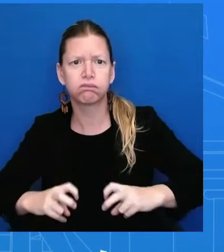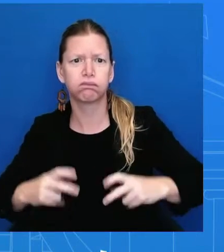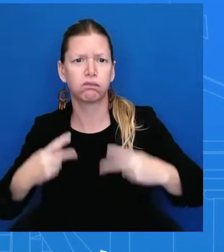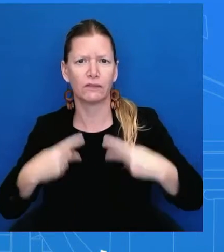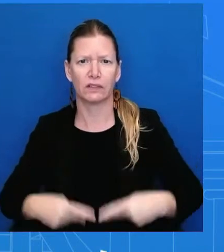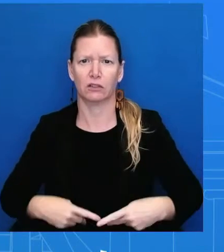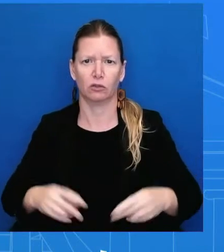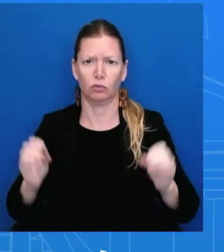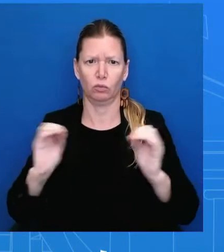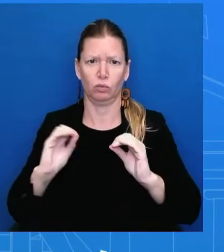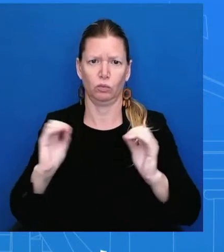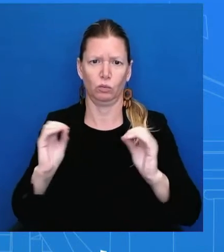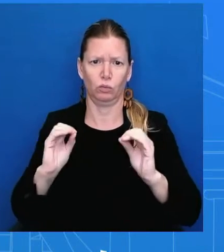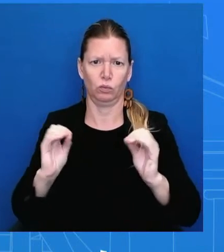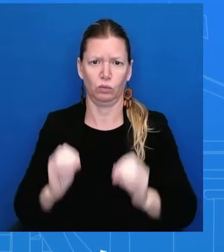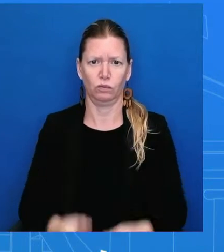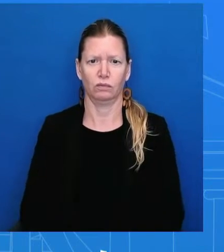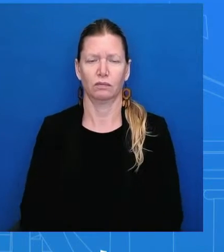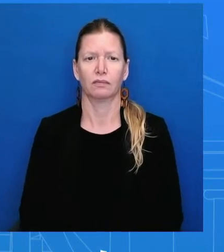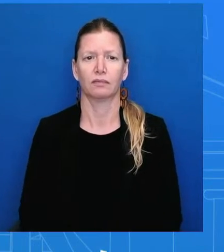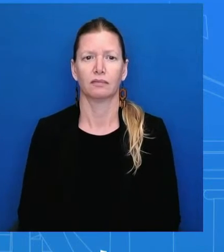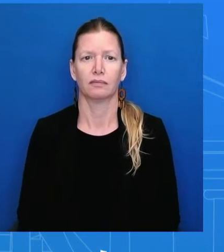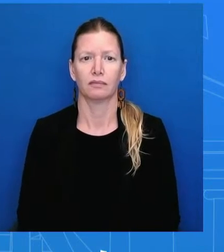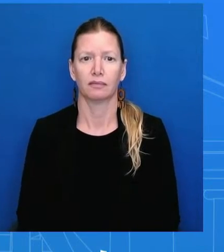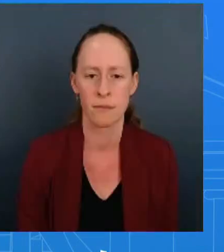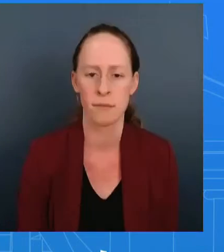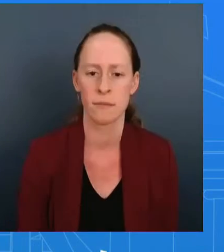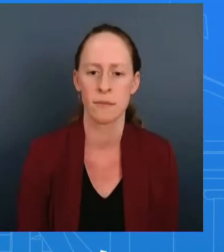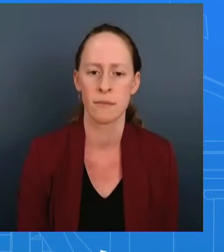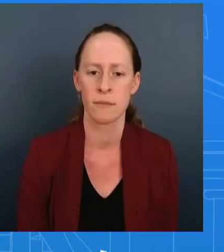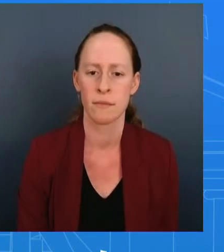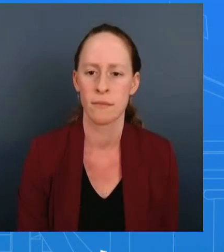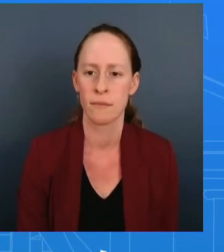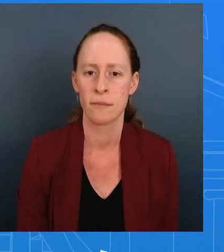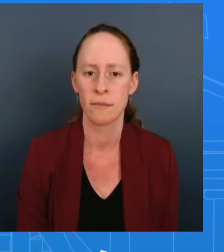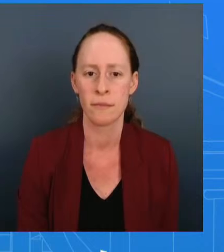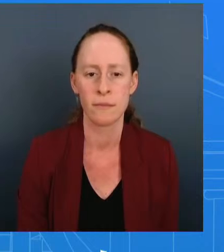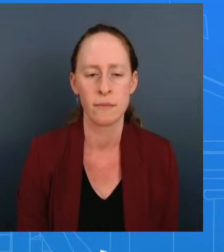did you know about that verbal check-in, or -- Ms. Jean-Pierre: NO. The Press: -- did we just don't ask enough -- a precise enough question? Ms. Jean-Pierre: So -- so, the line of questions